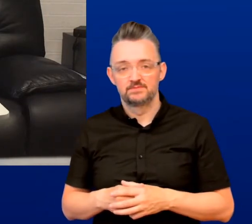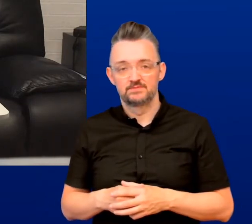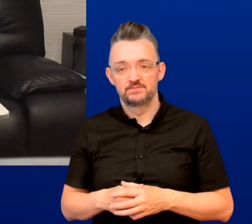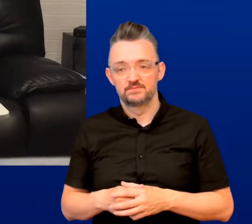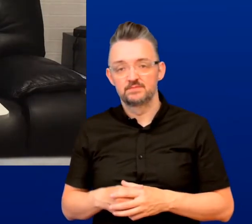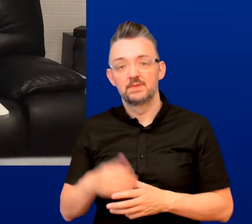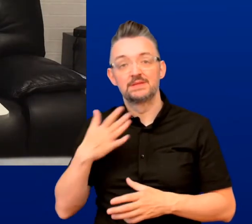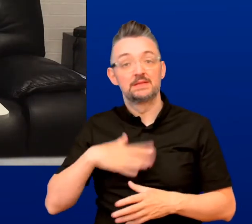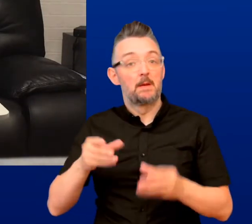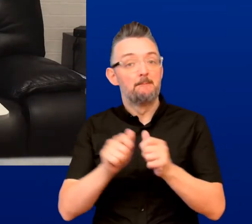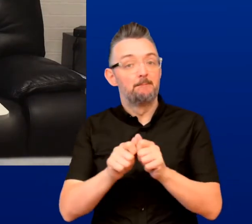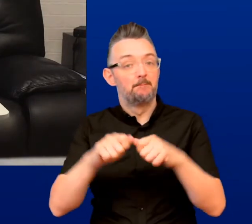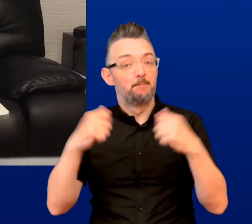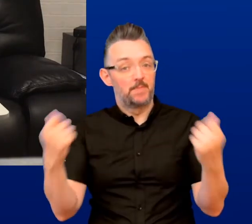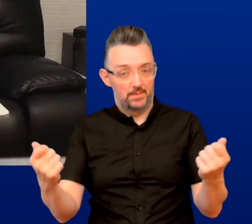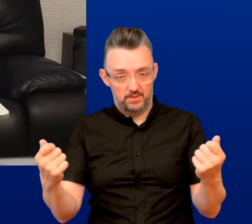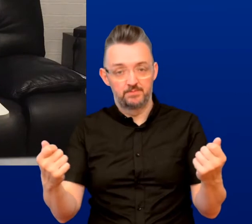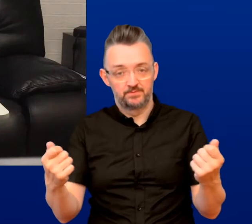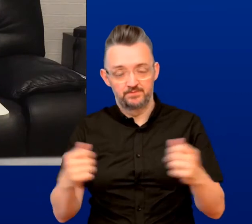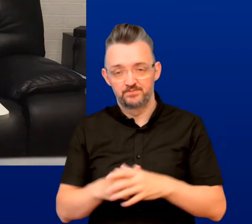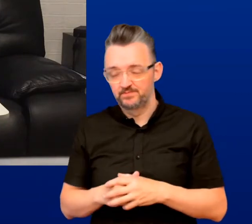newspaper